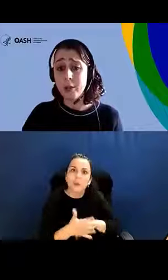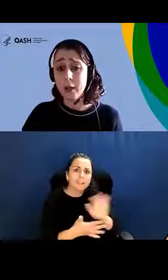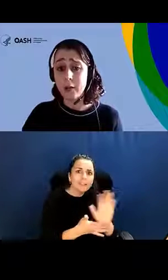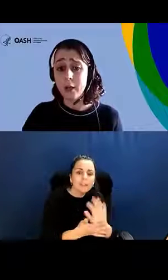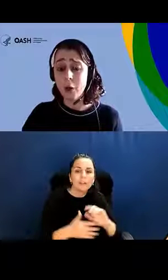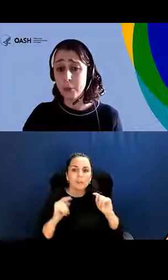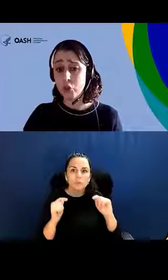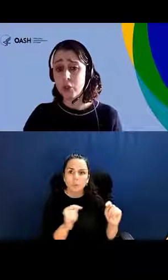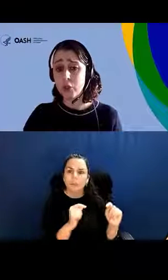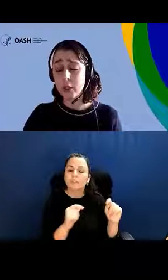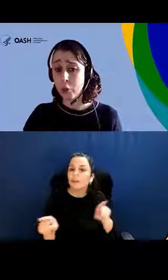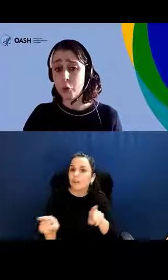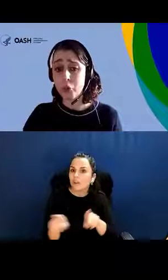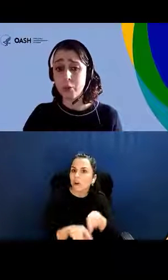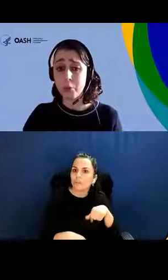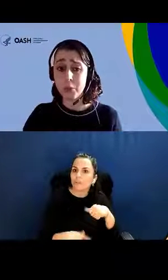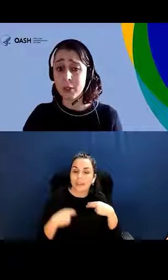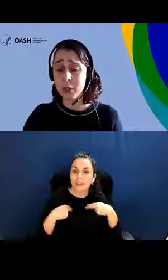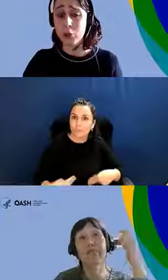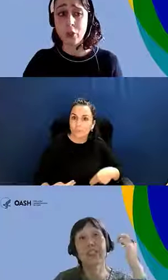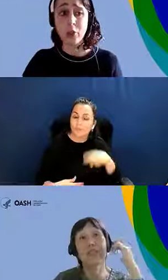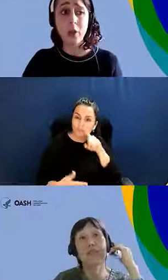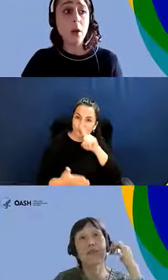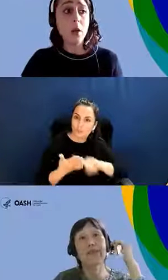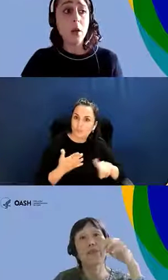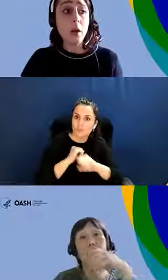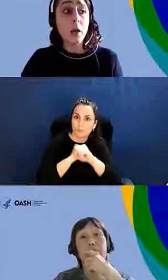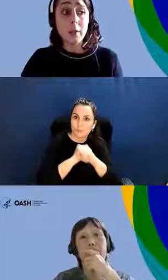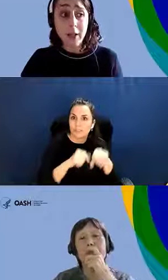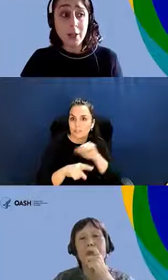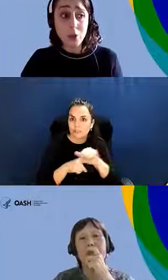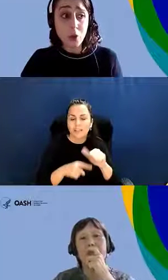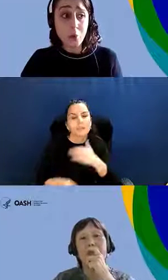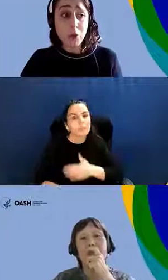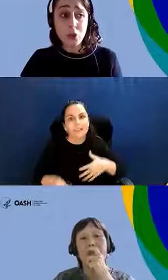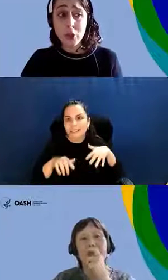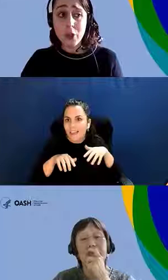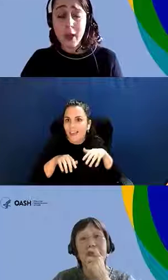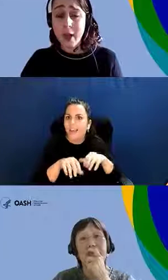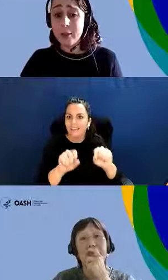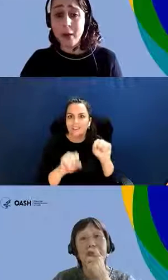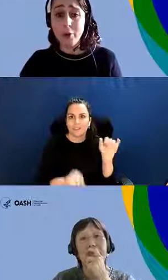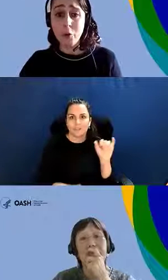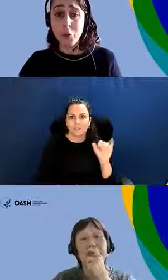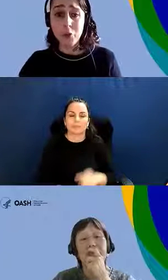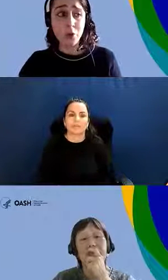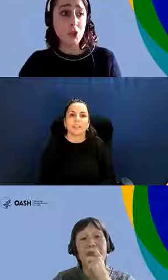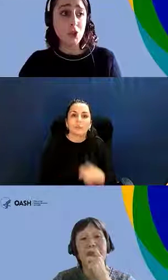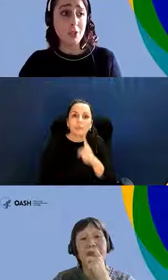that Yvonne mentioned in her portion of the presentation. Thank you so much, and I look forward to your questions.